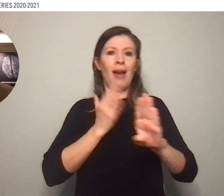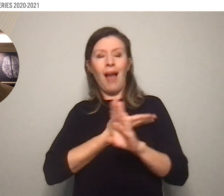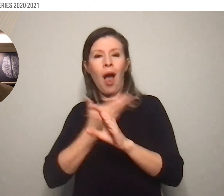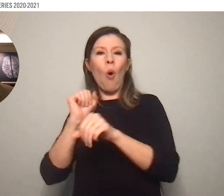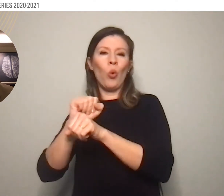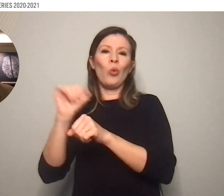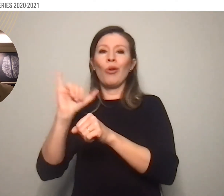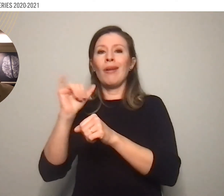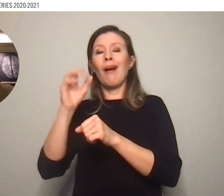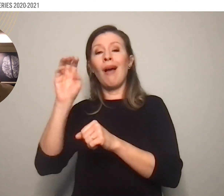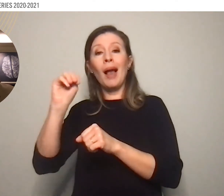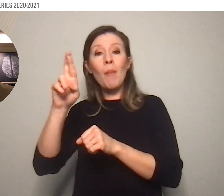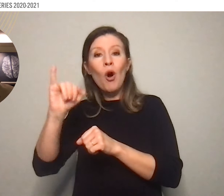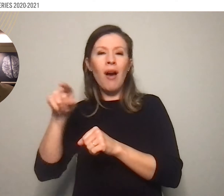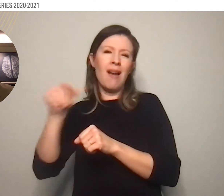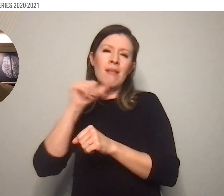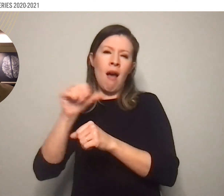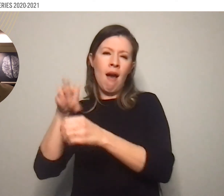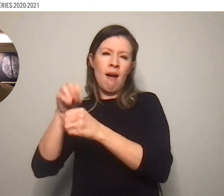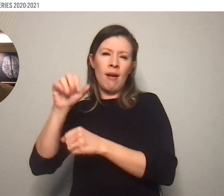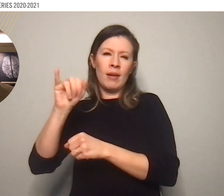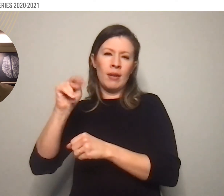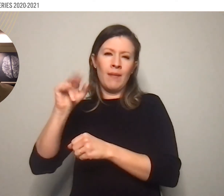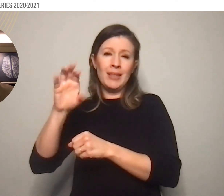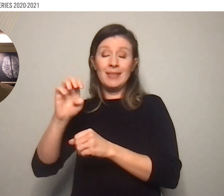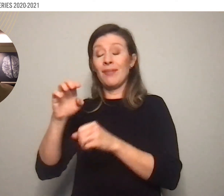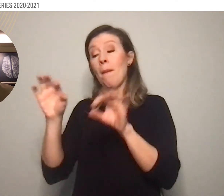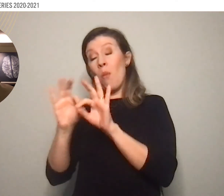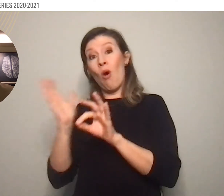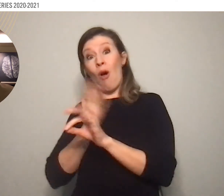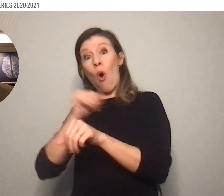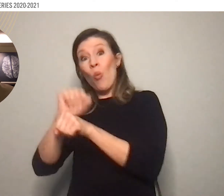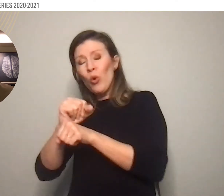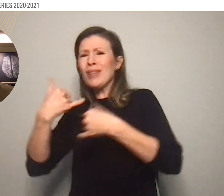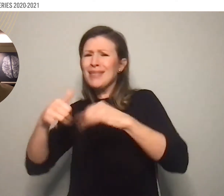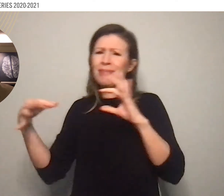with non-invasive imaging like MRI. It's important that our work is grounded in the biology.